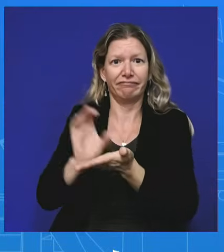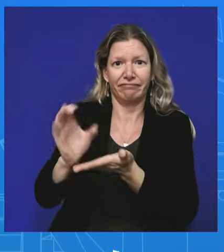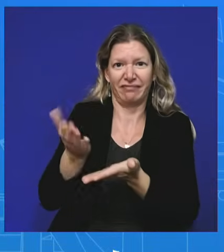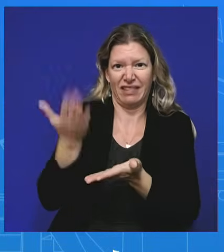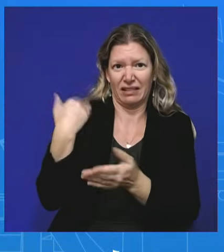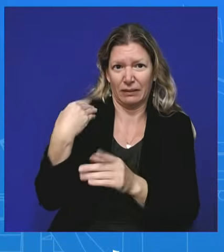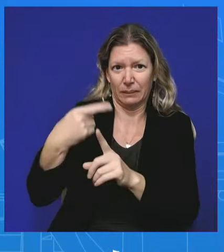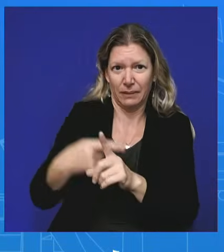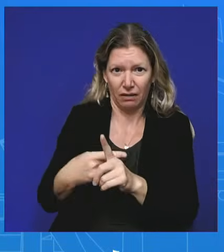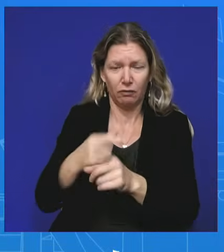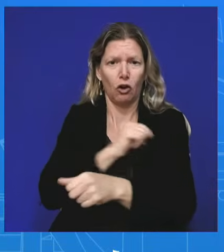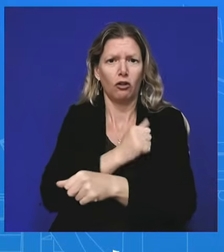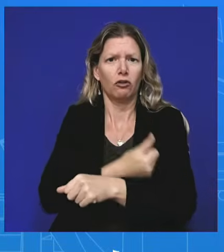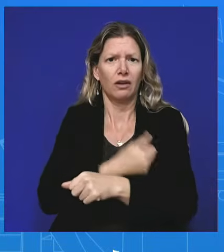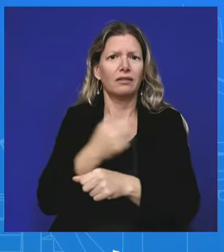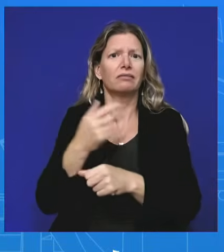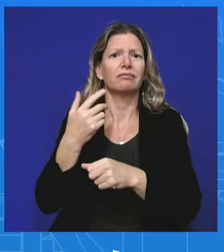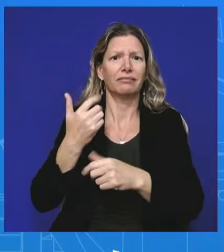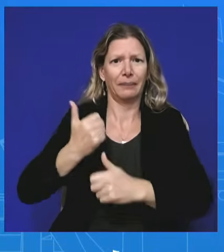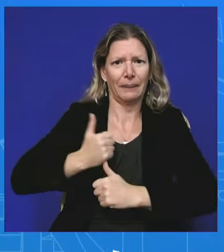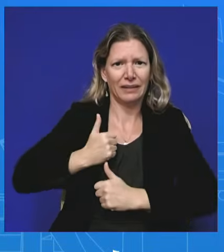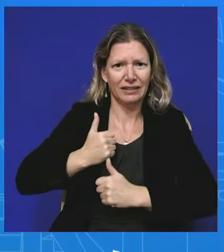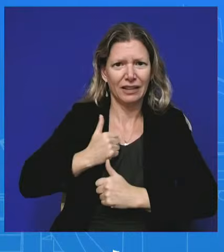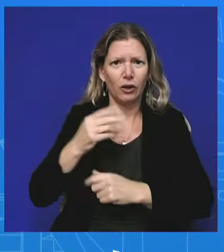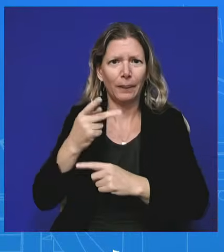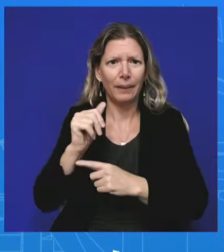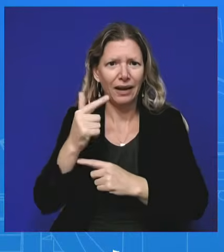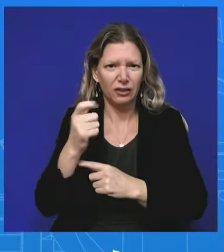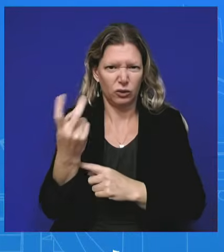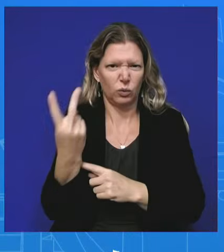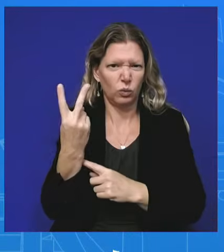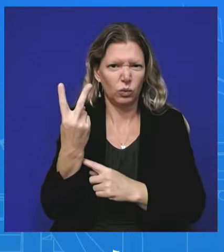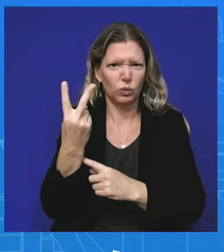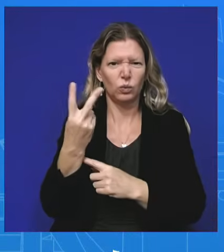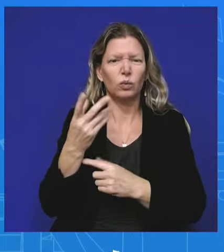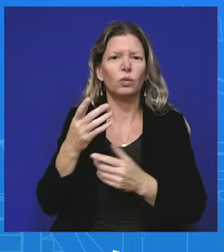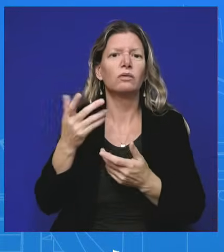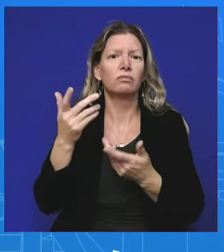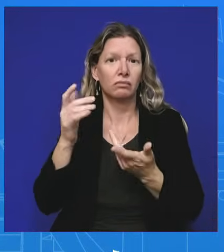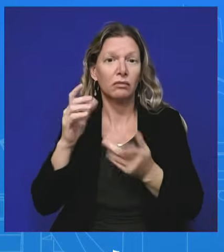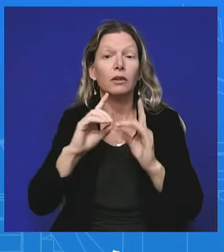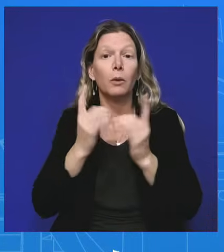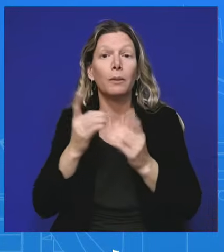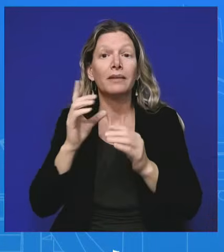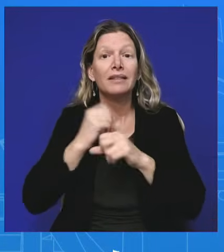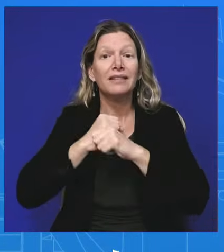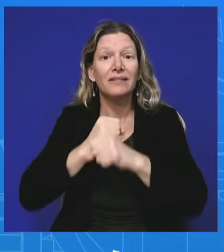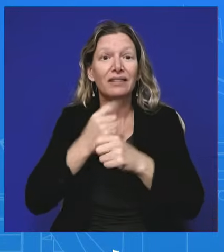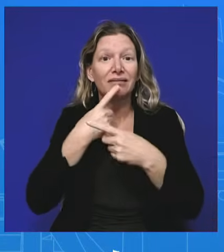through the Ukraine Security Assistance Initiative, which will be used to procure new equipment to strengthen Ukraine's defenses over the medium and long term.